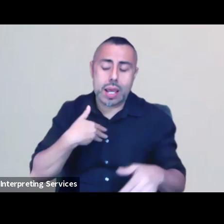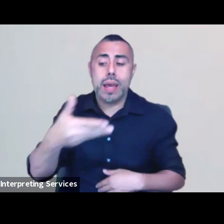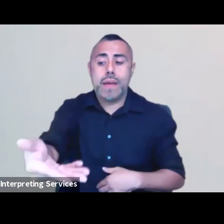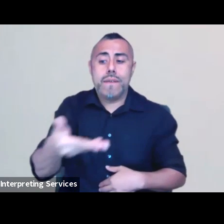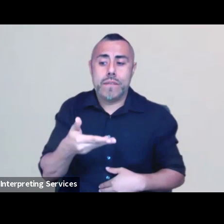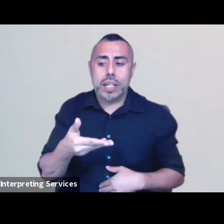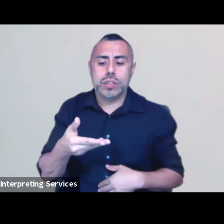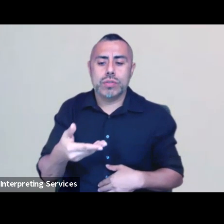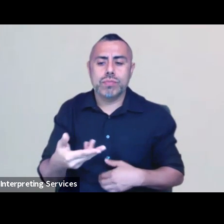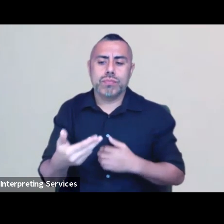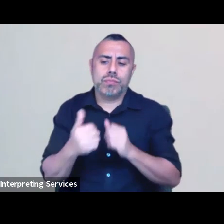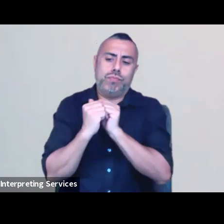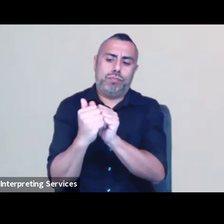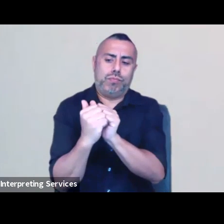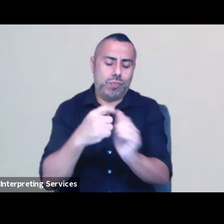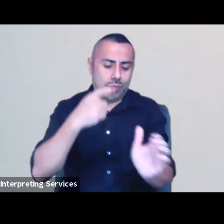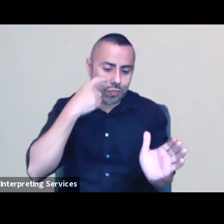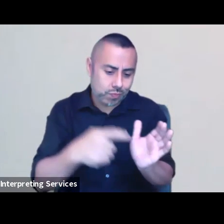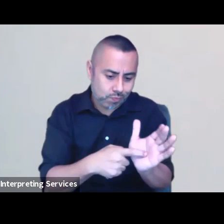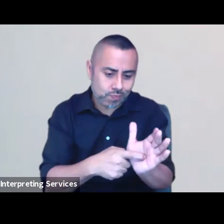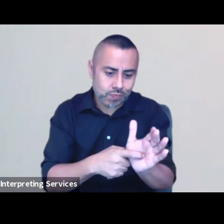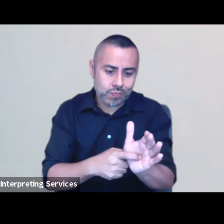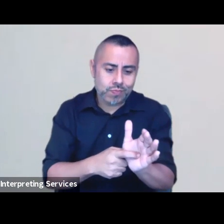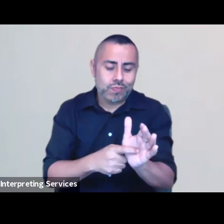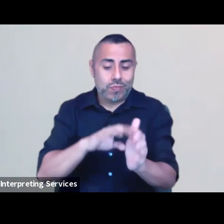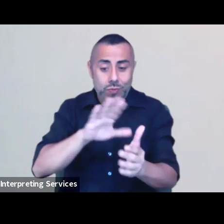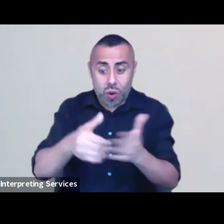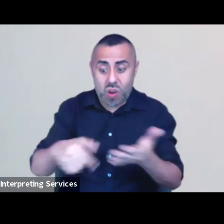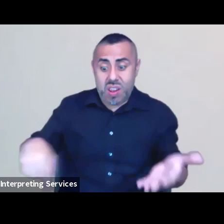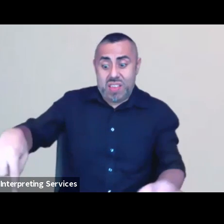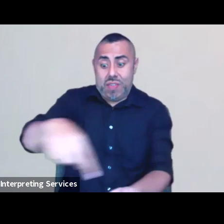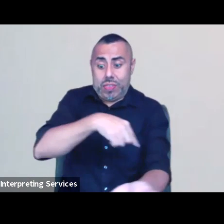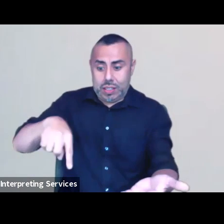as our shared responsibility to make good of this time